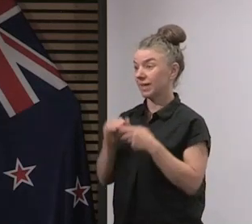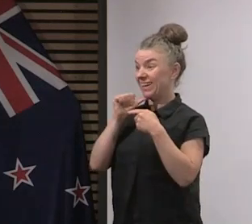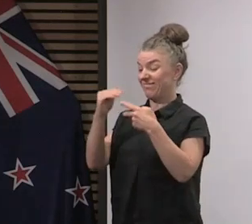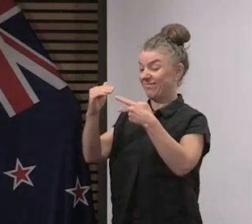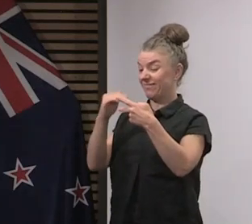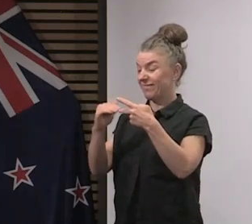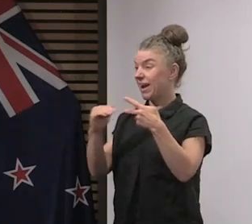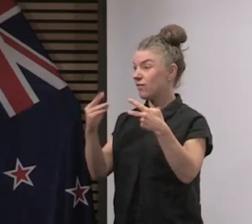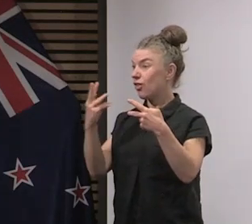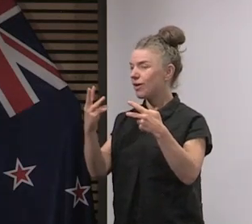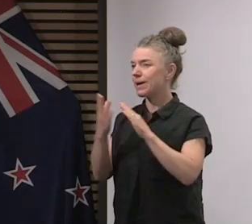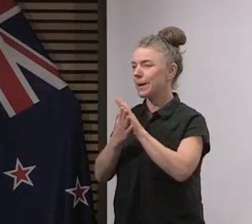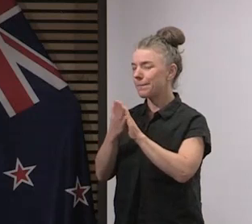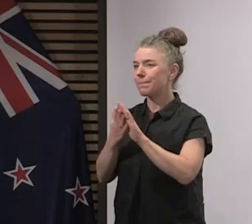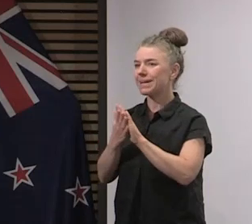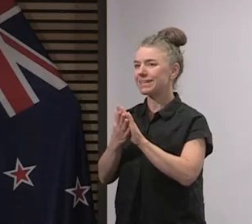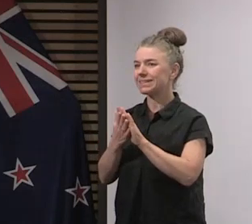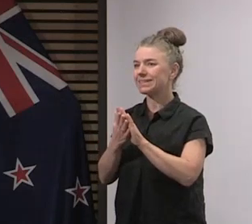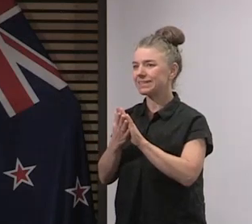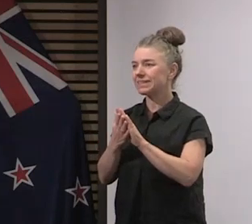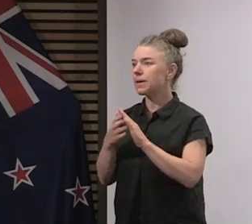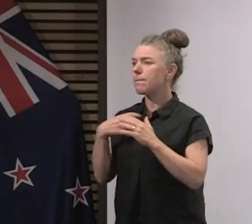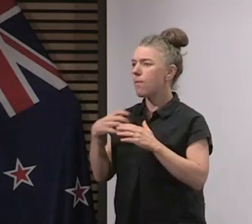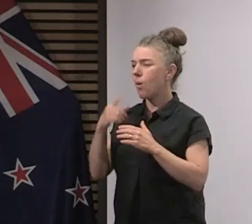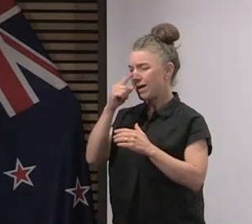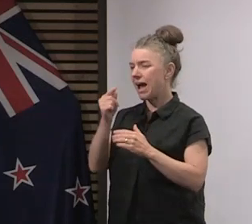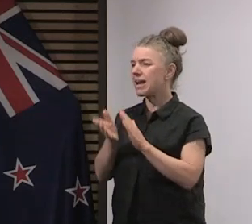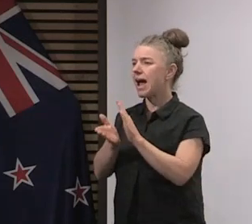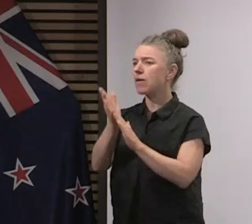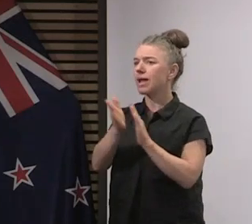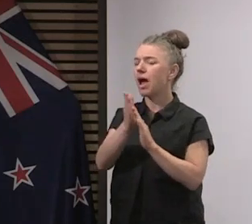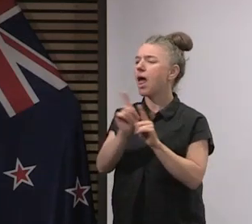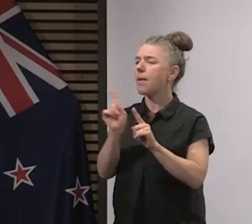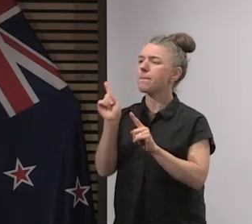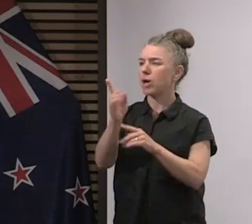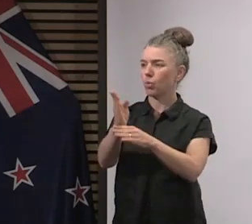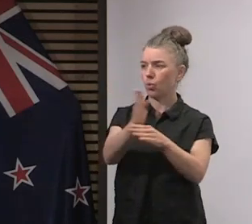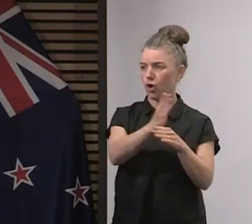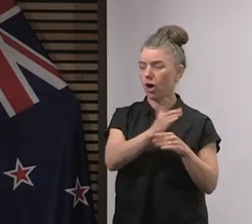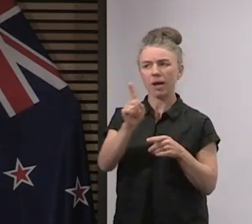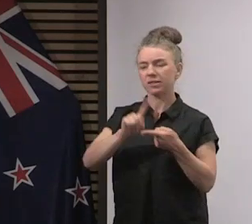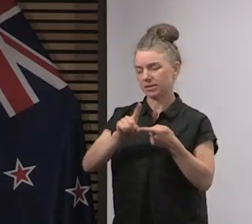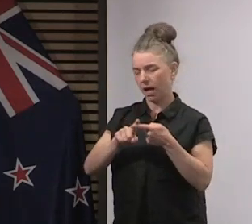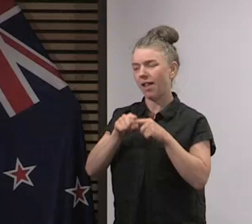services and goods. We would expect an alert level 3 we would have - there would be